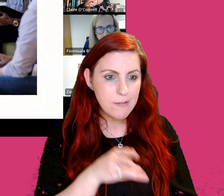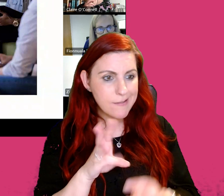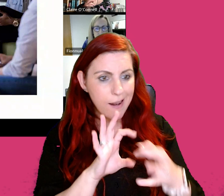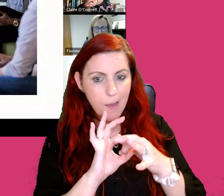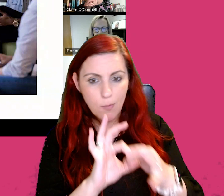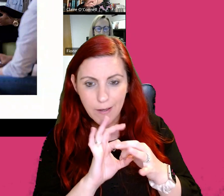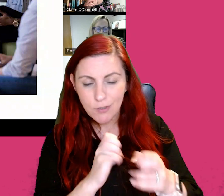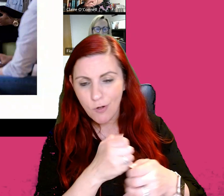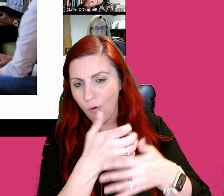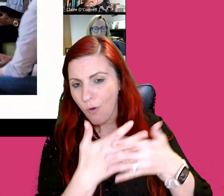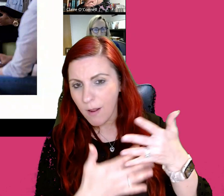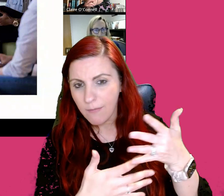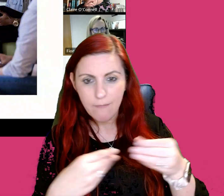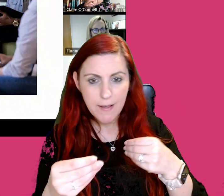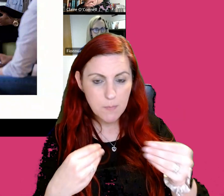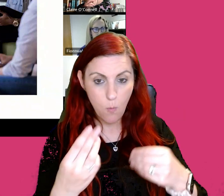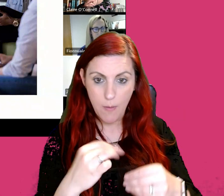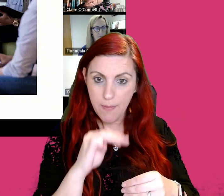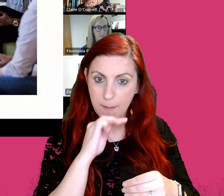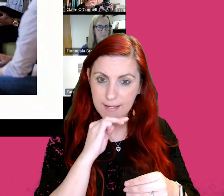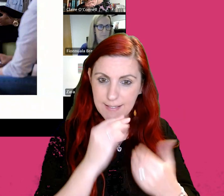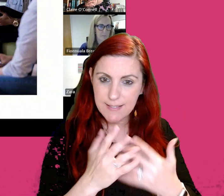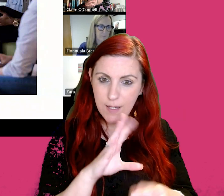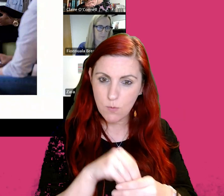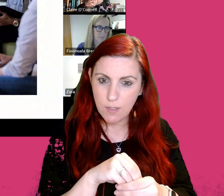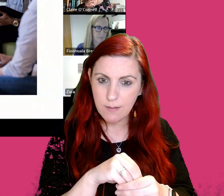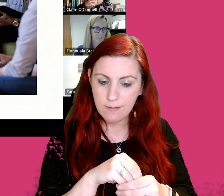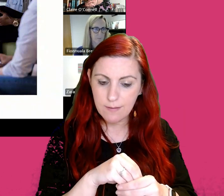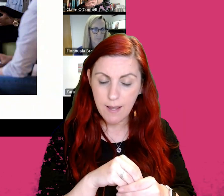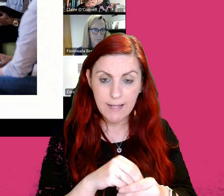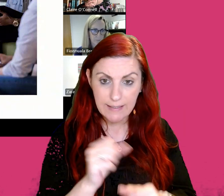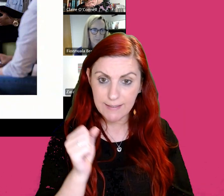flexibility and equity and inclusion and it's not always easy because you know you're adding another